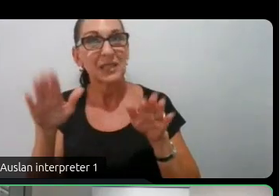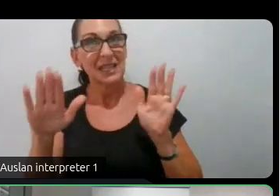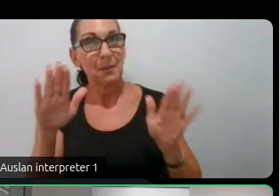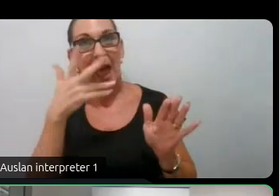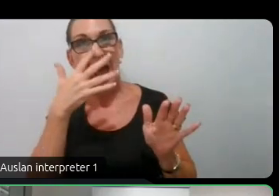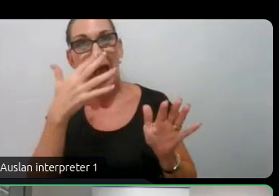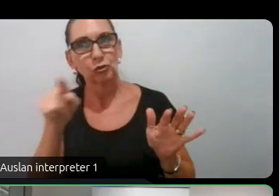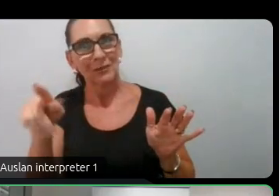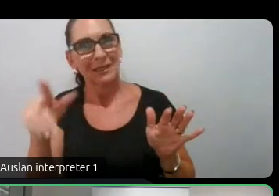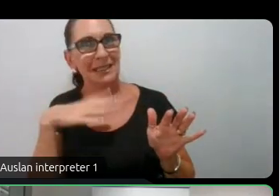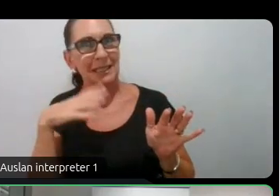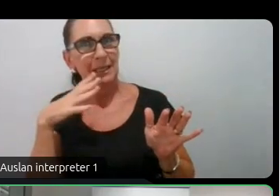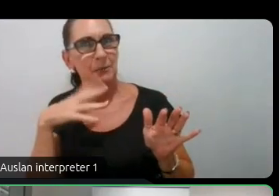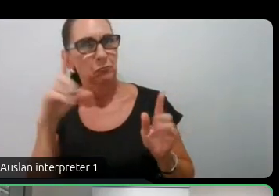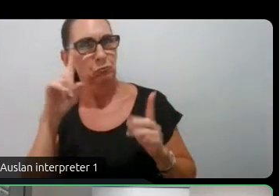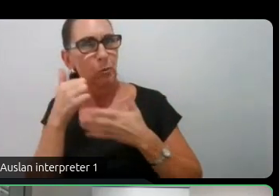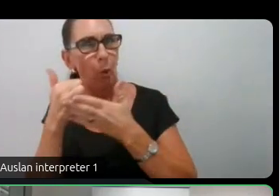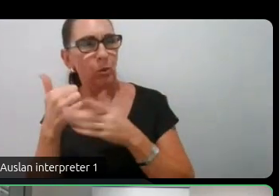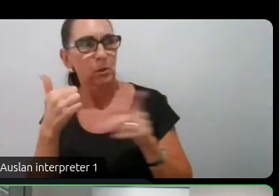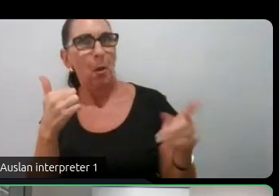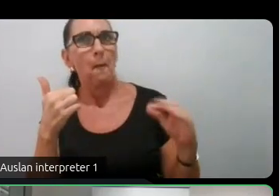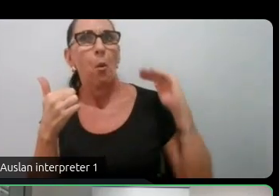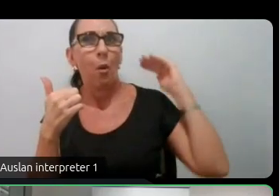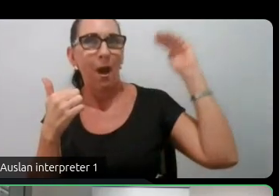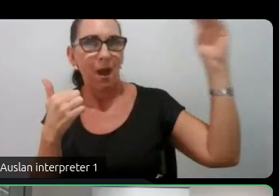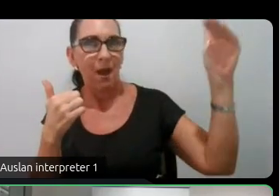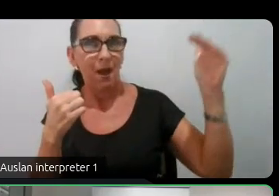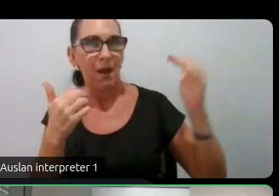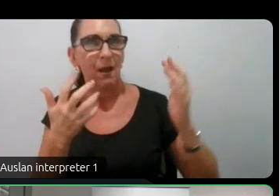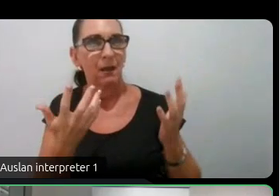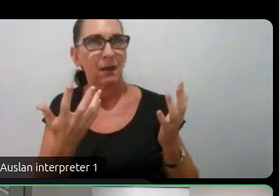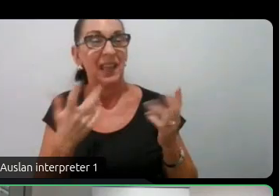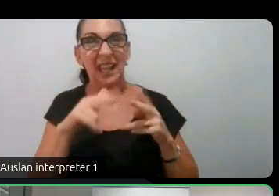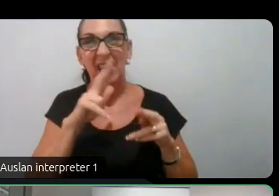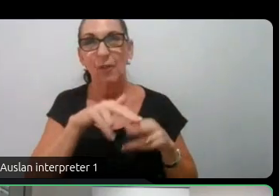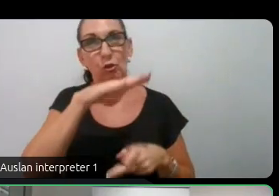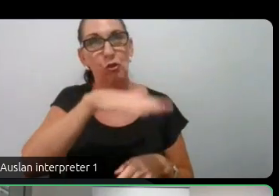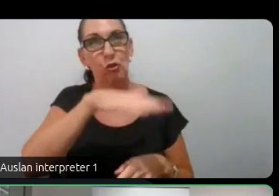at at a certain age in their life. Um obviously if a child is three that's quite a high standard that